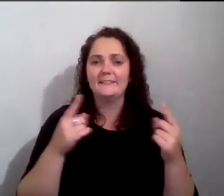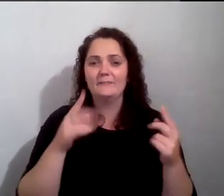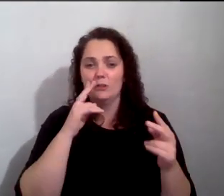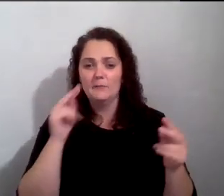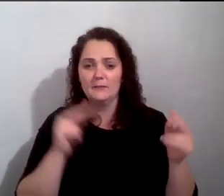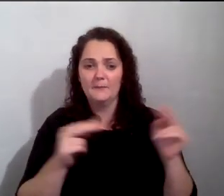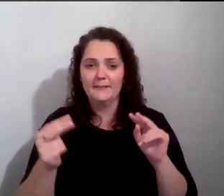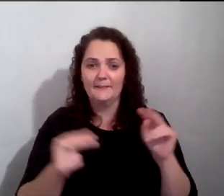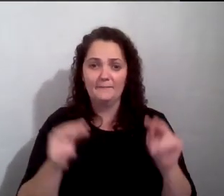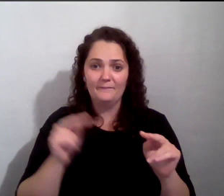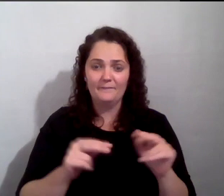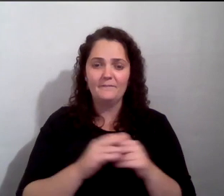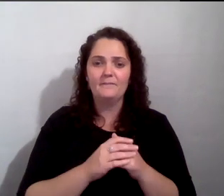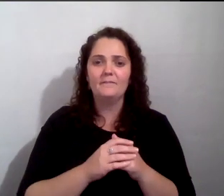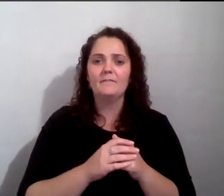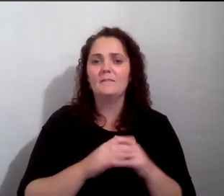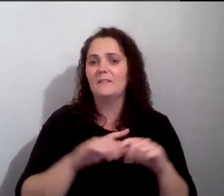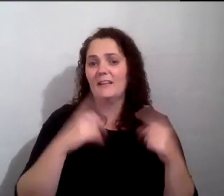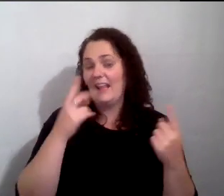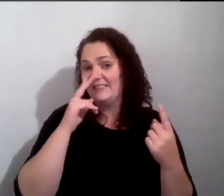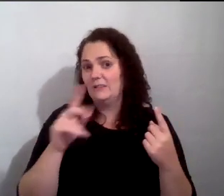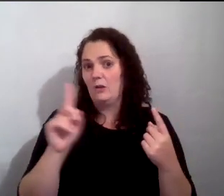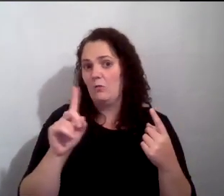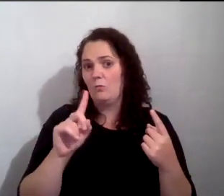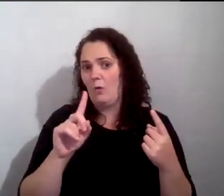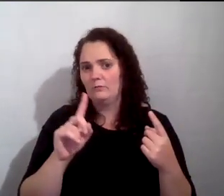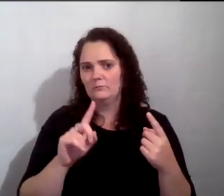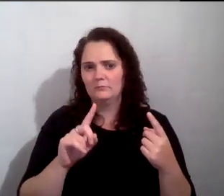kind of played with perspective and you know we can't quite see